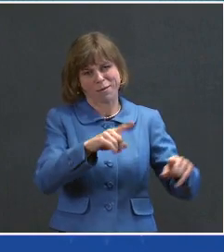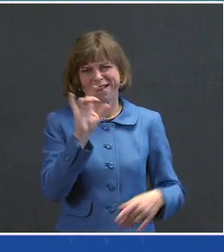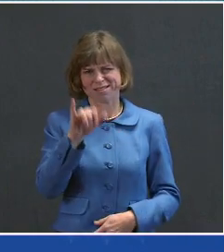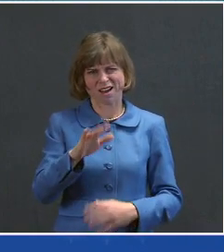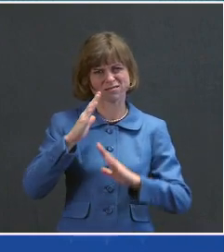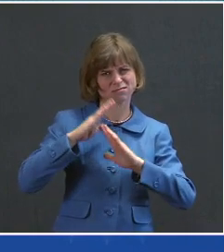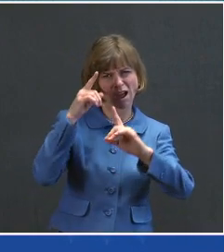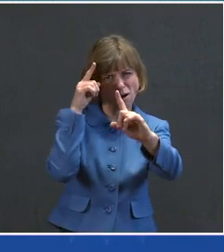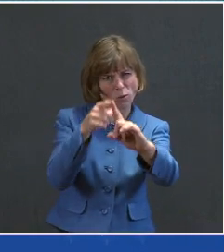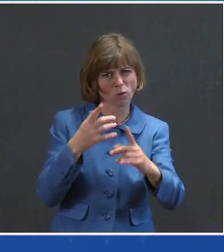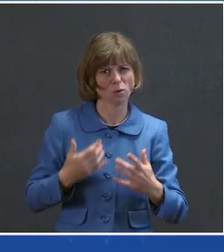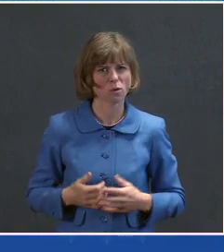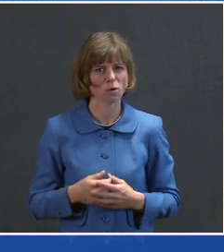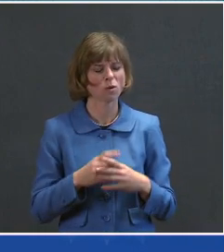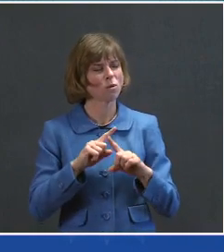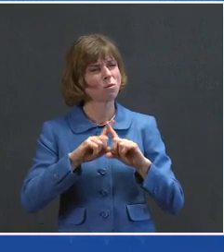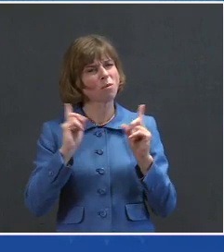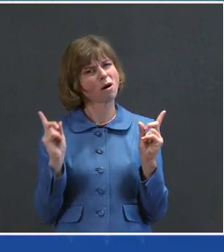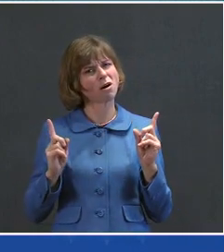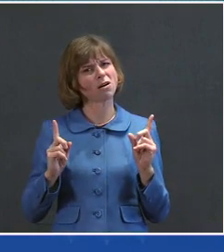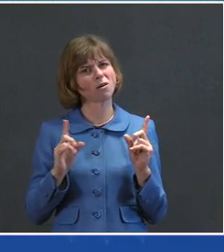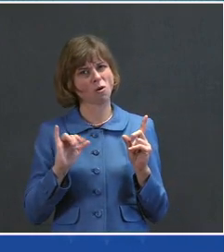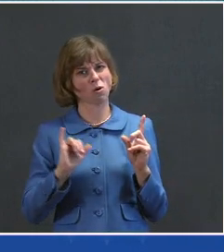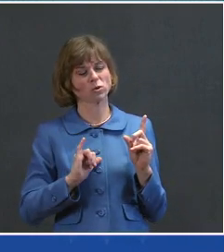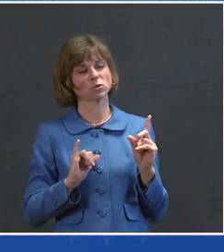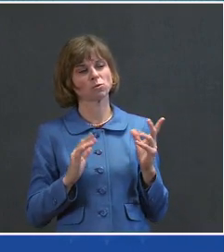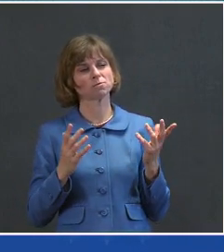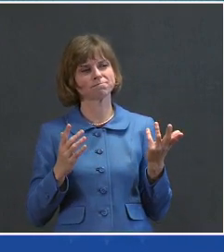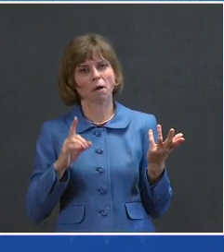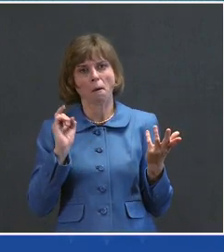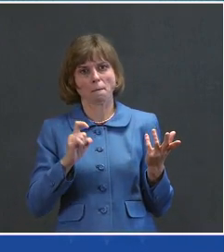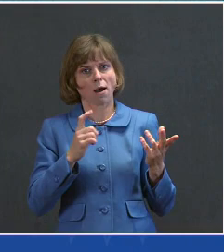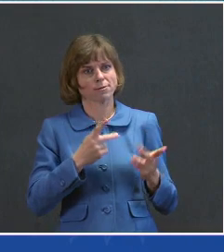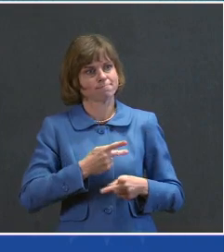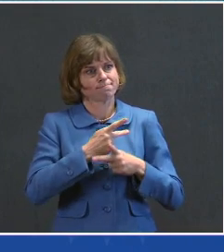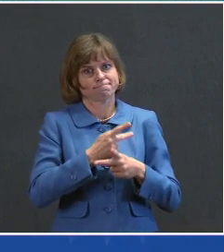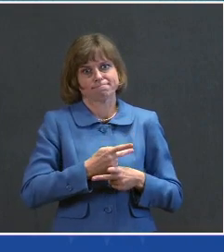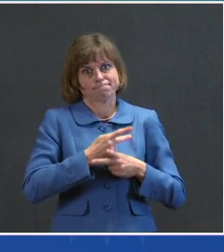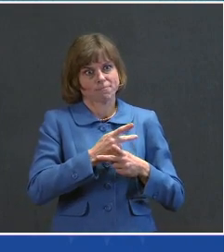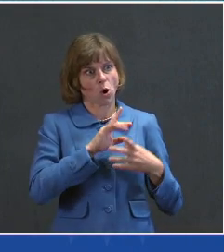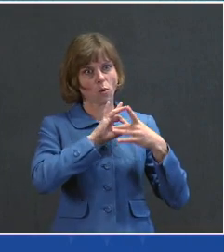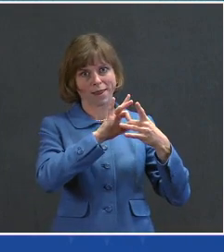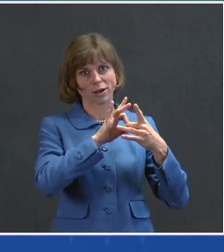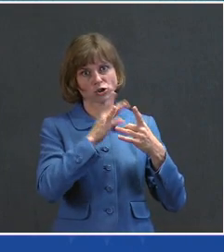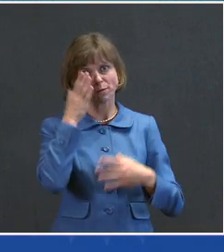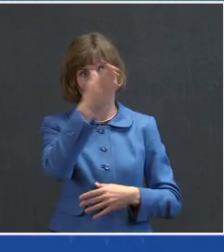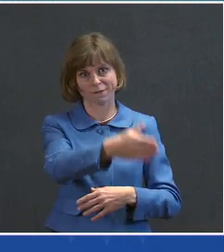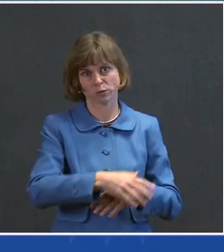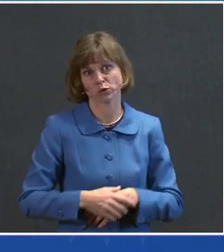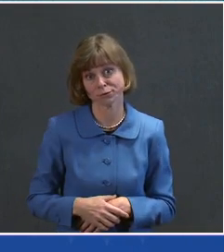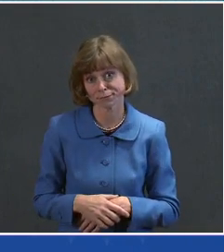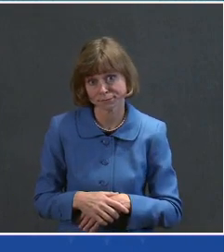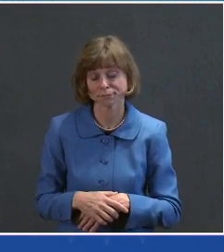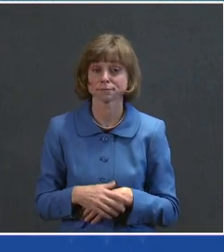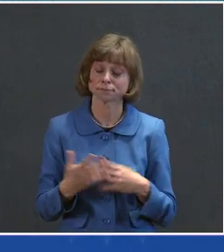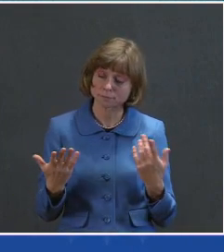but also being able to maintain a relationship moving forward. And, of course, we have important work we do